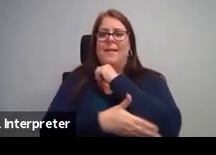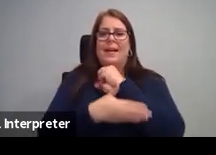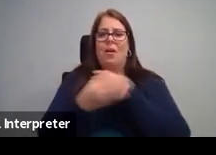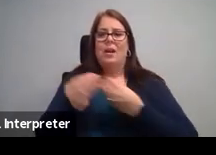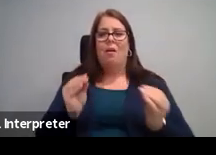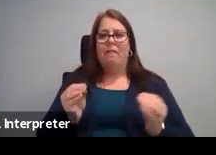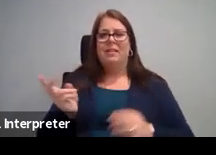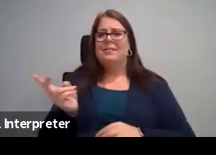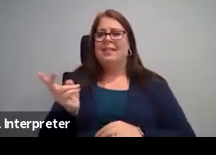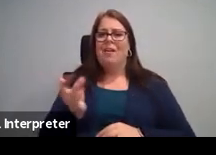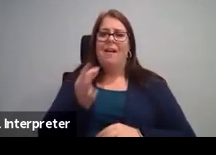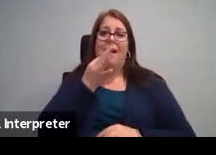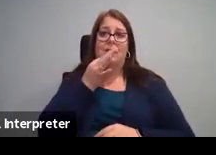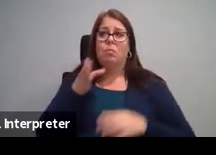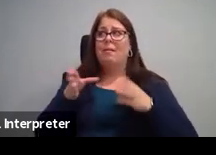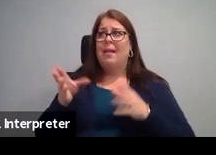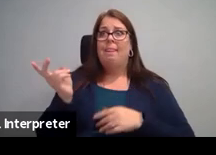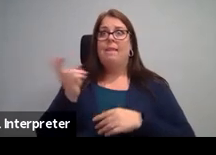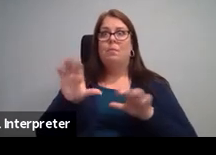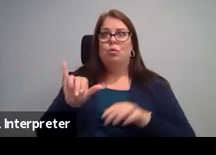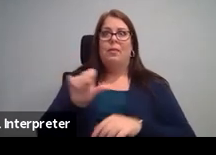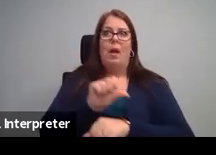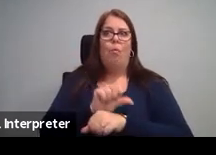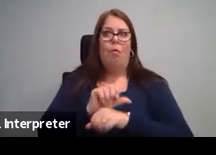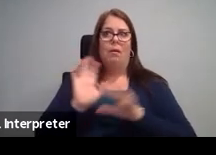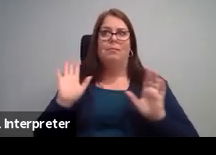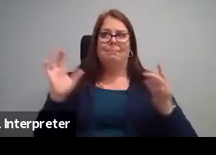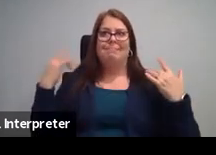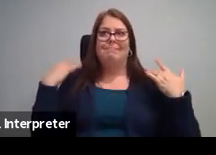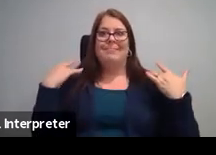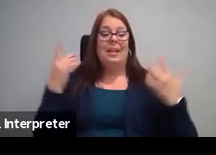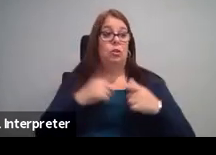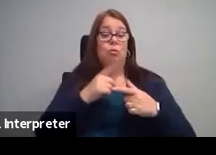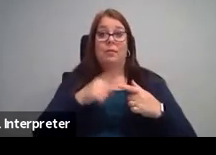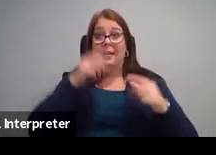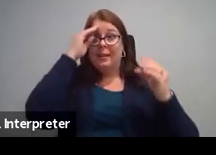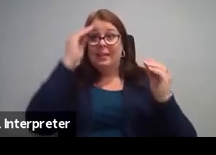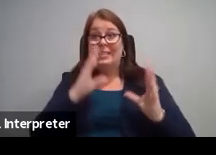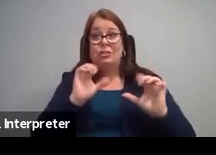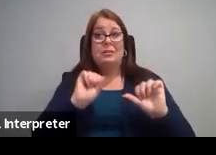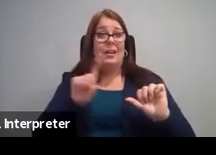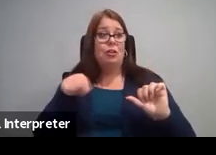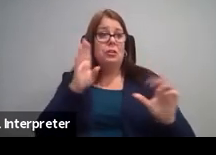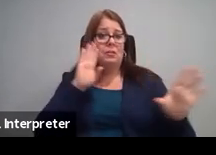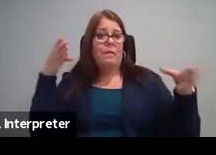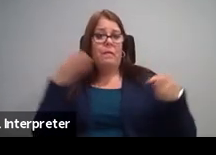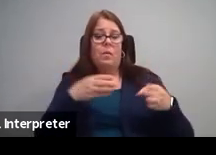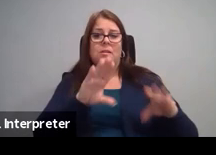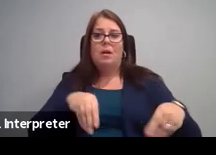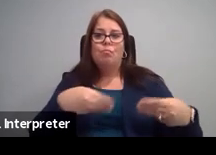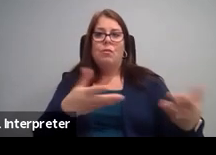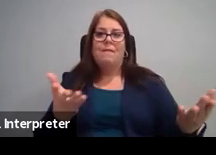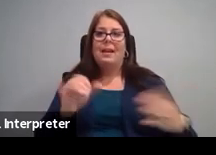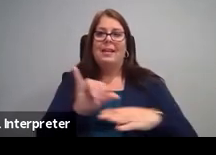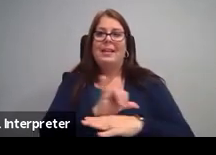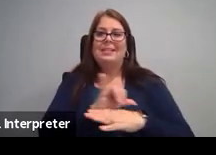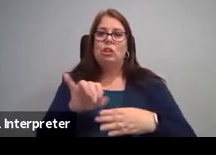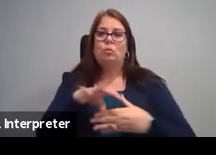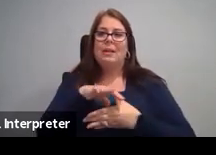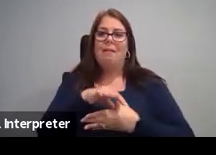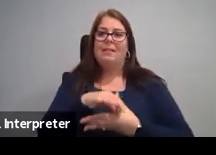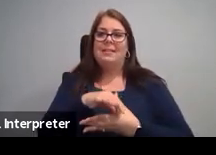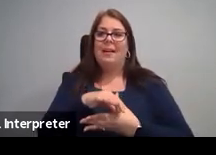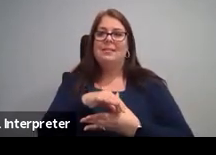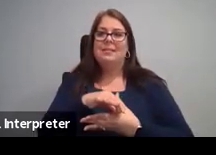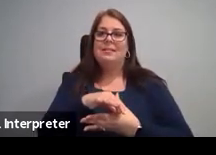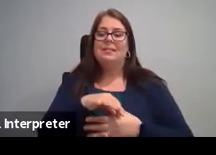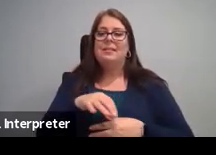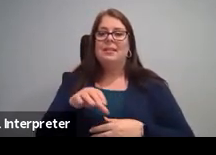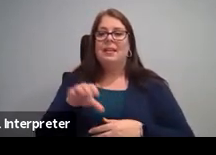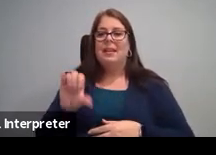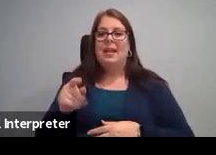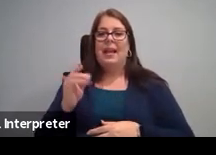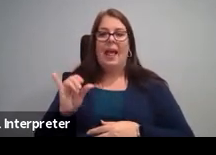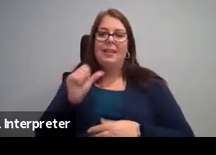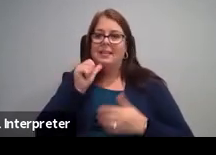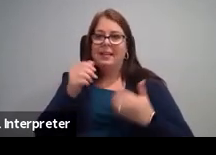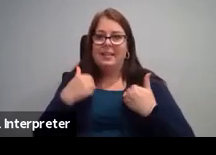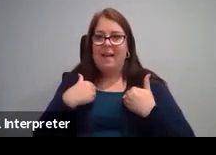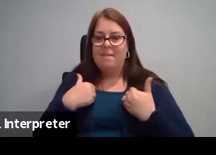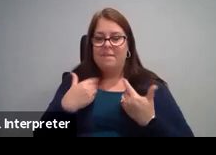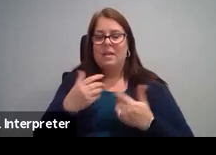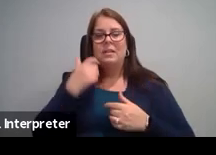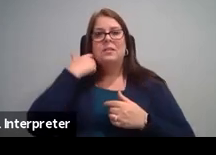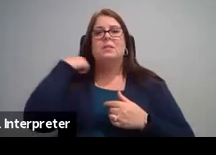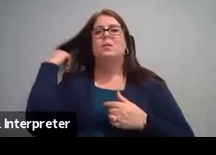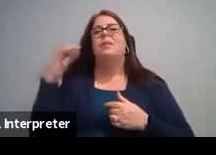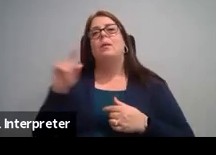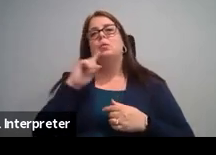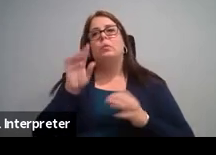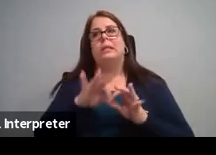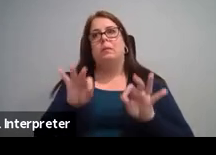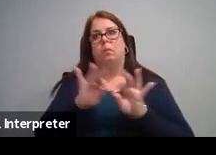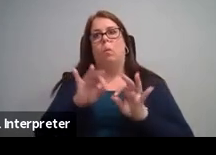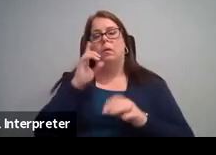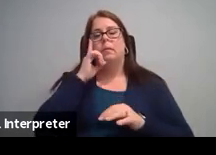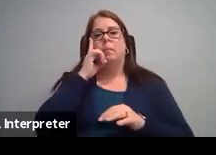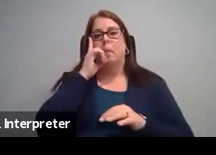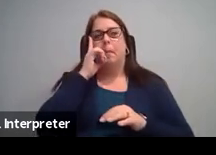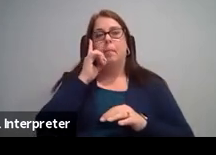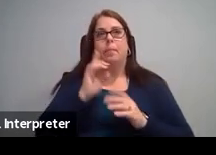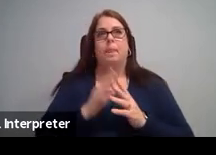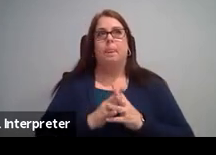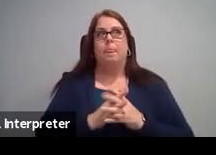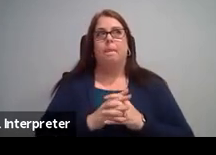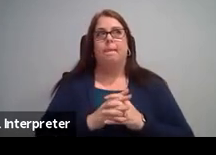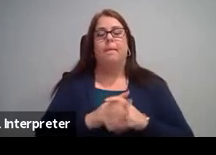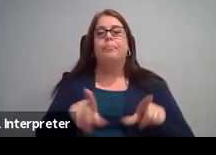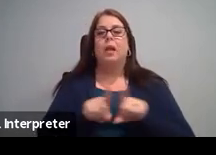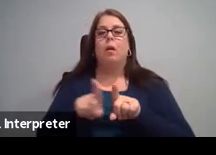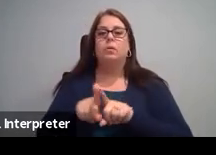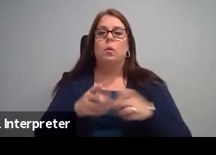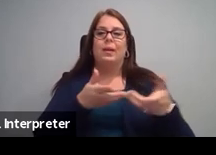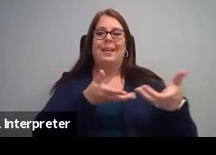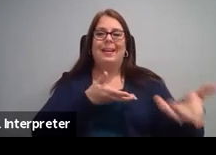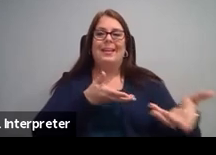Laurie Arnold: Let them do that work. You know, so that way, our teachers can just really focus on providing the industry content and that you know that Kathy doesn't have. So I think that was really important. And then, you know, just engaging students. I think there's so much work to be done.